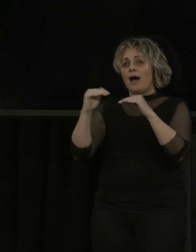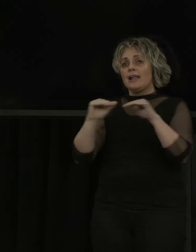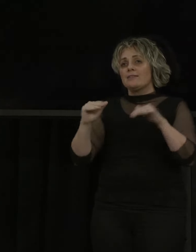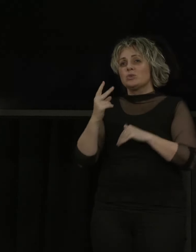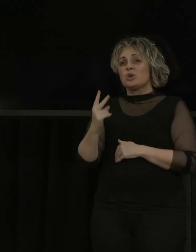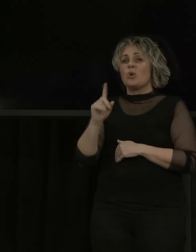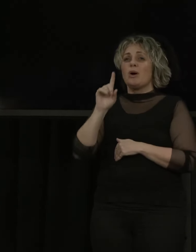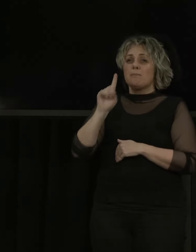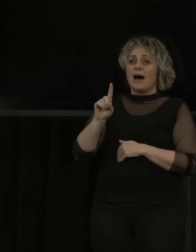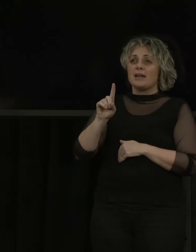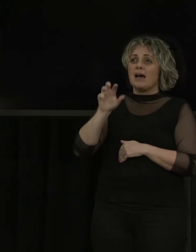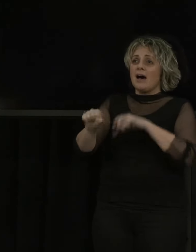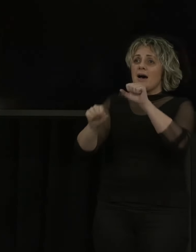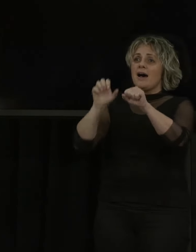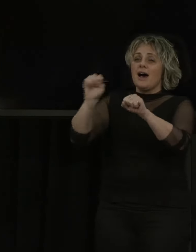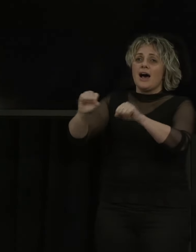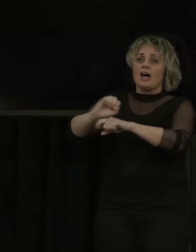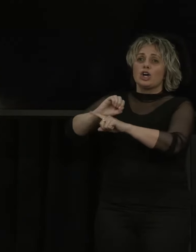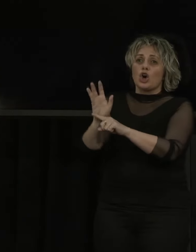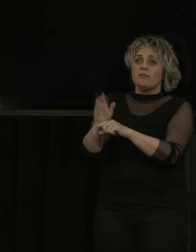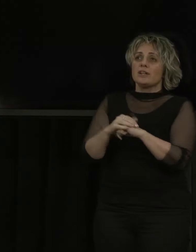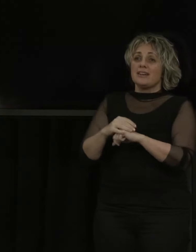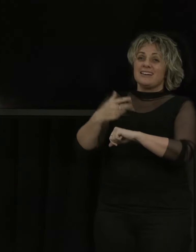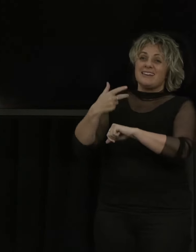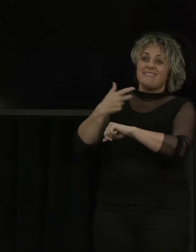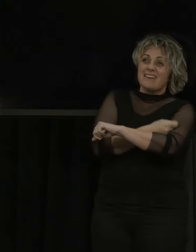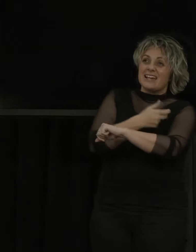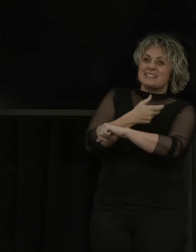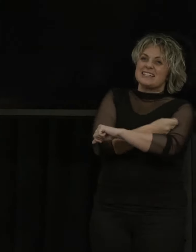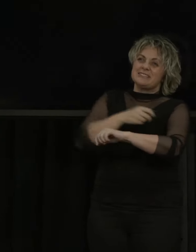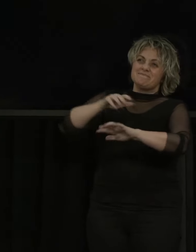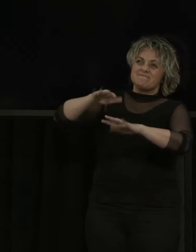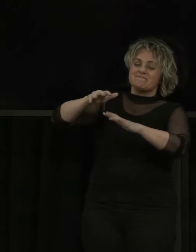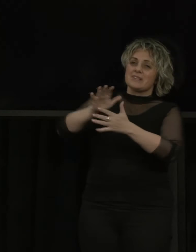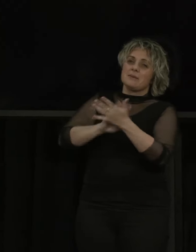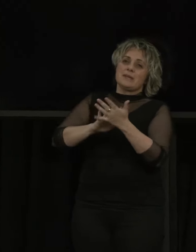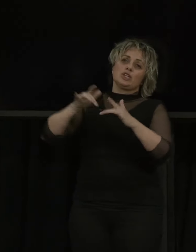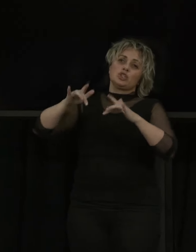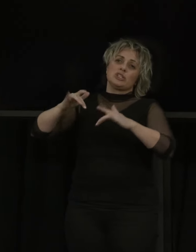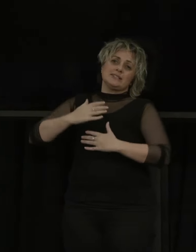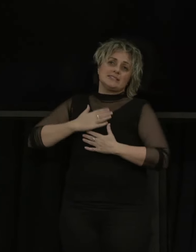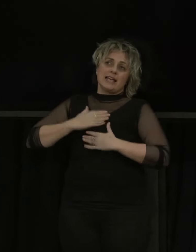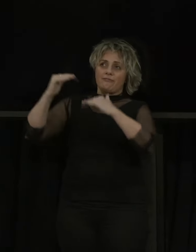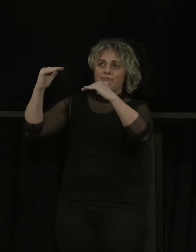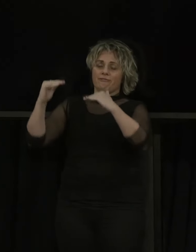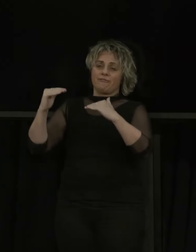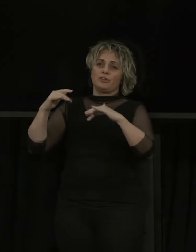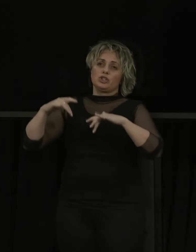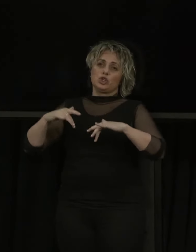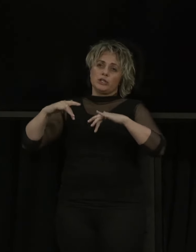III.